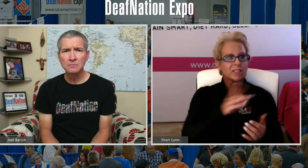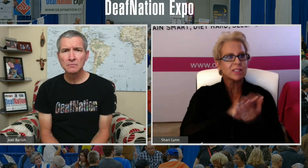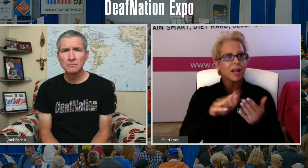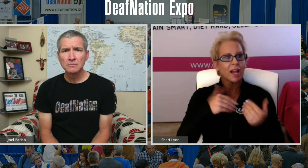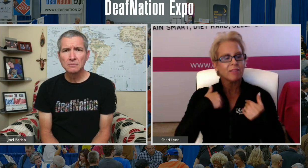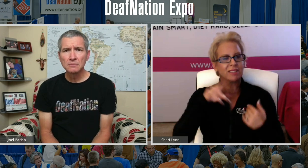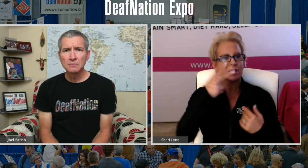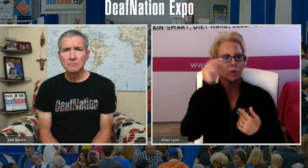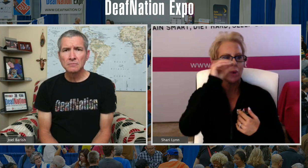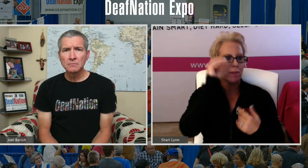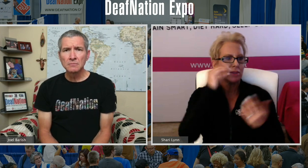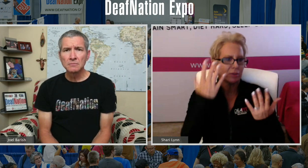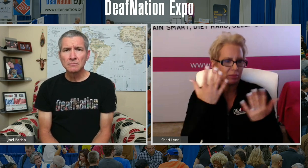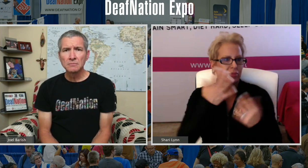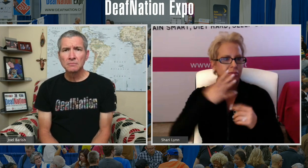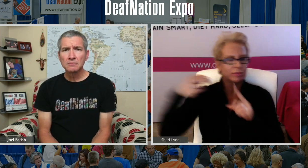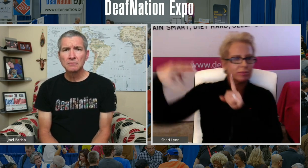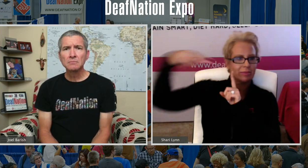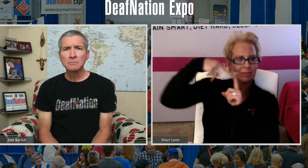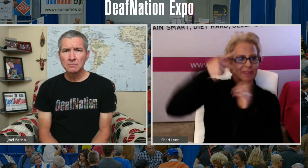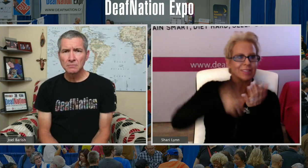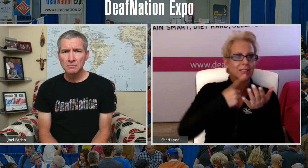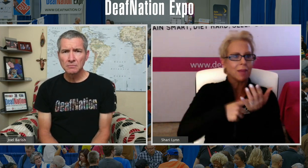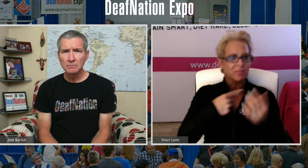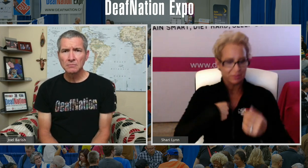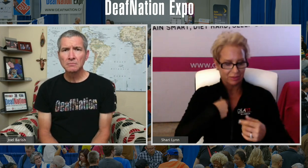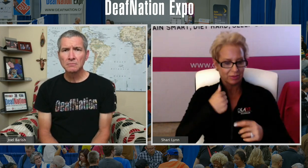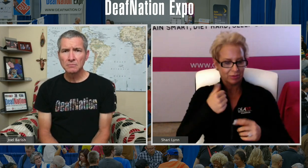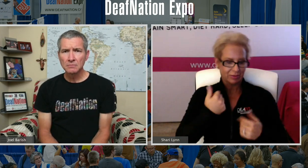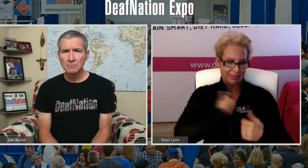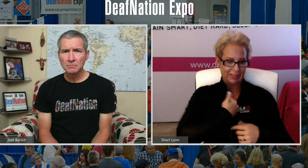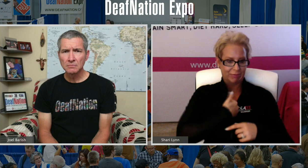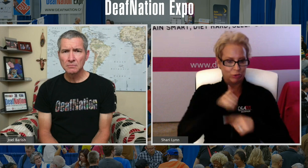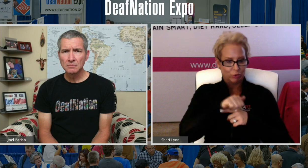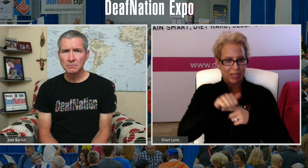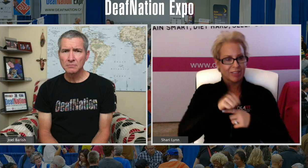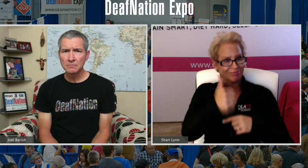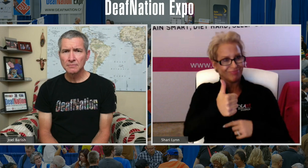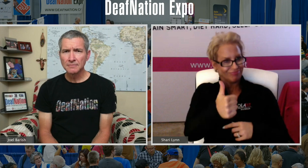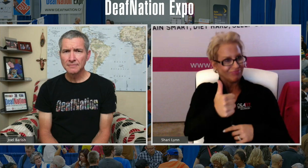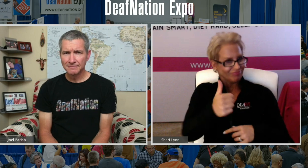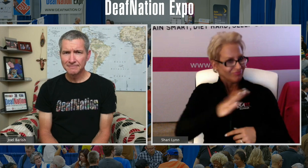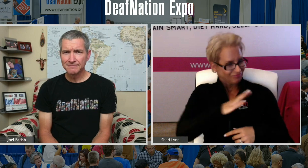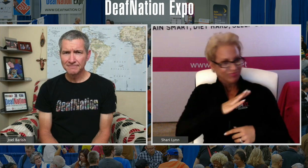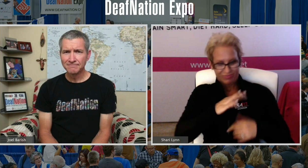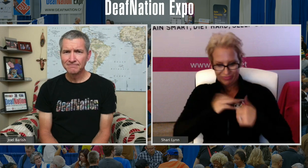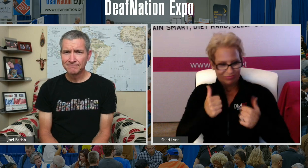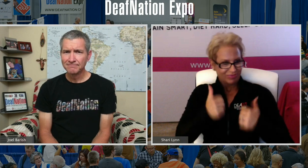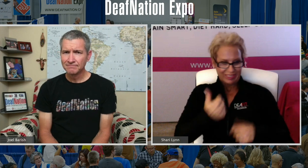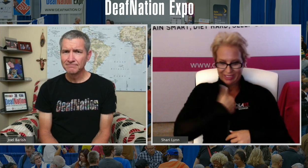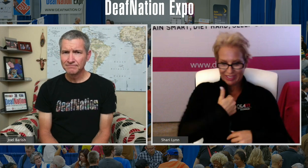It’s nice to have a second opinion and sometimes doing it myself or training yourself is good,